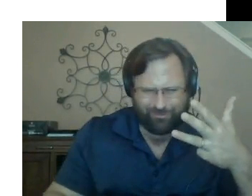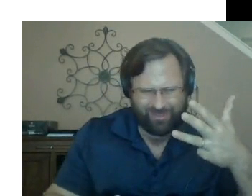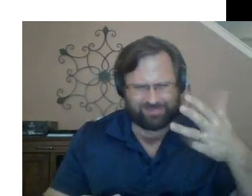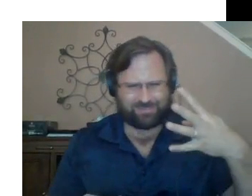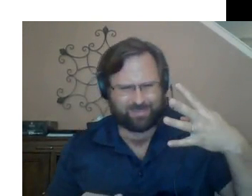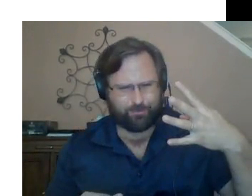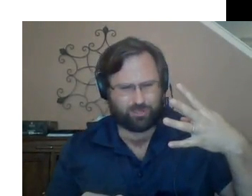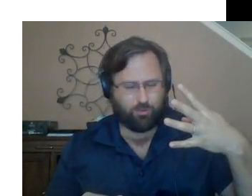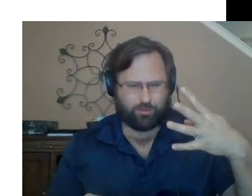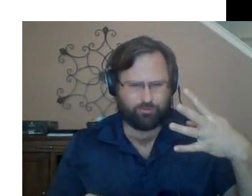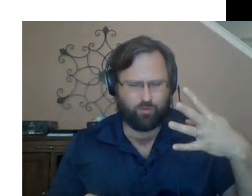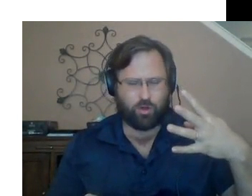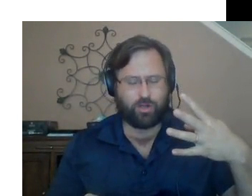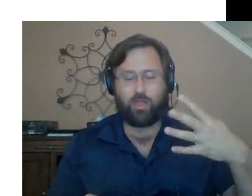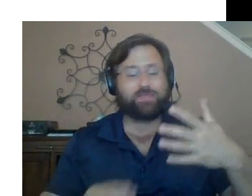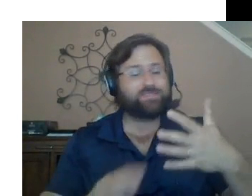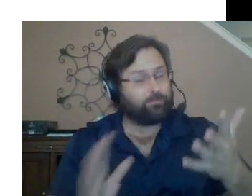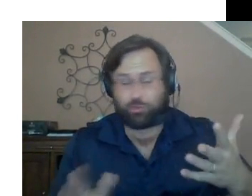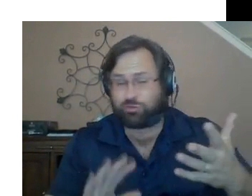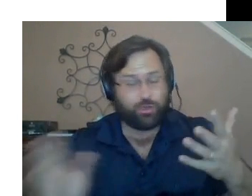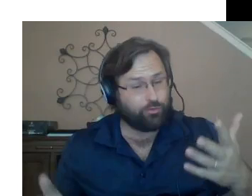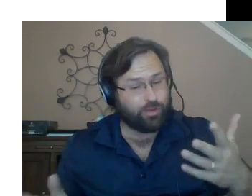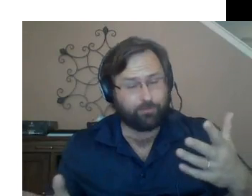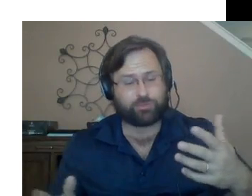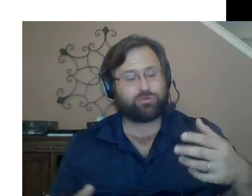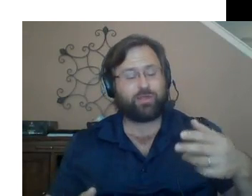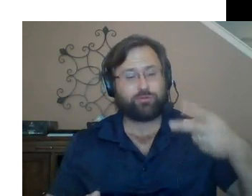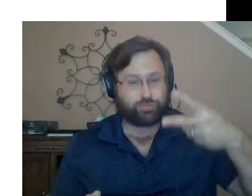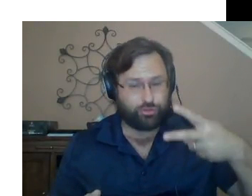this and some will go to four some use the new numbers so they will do two